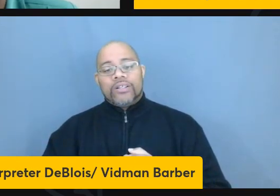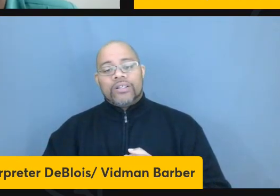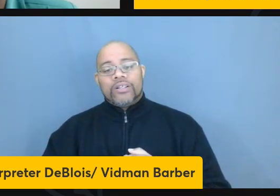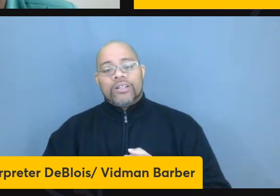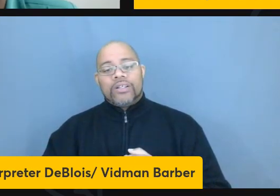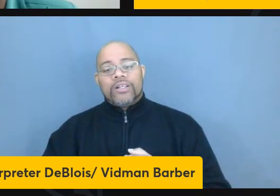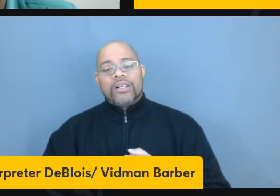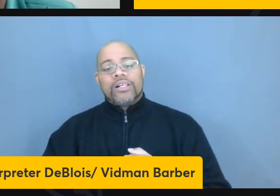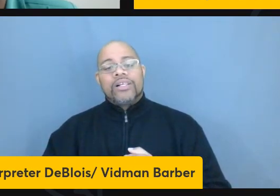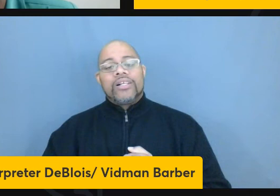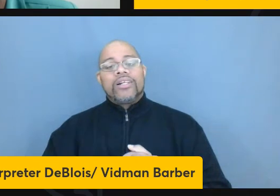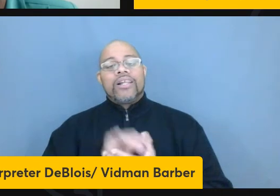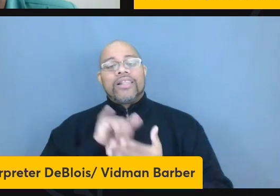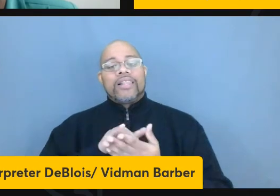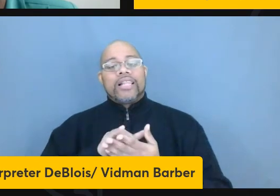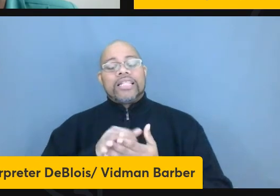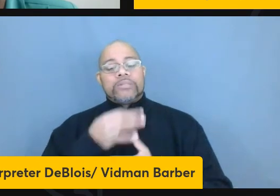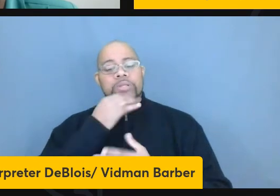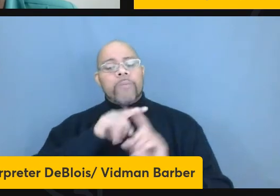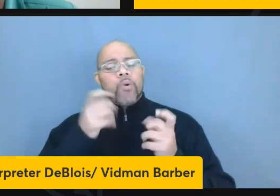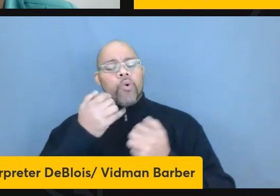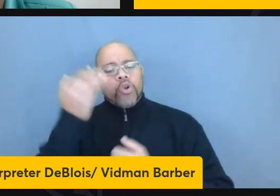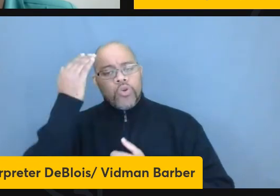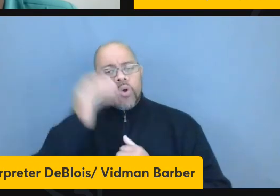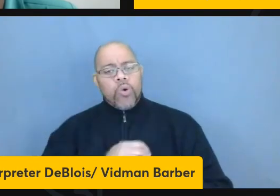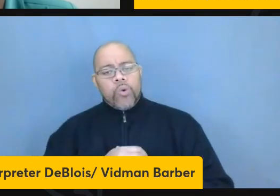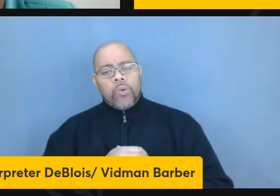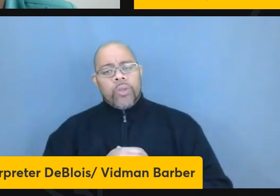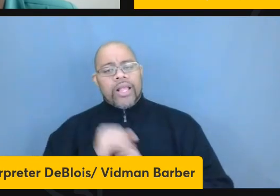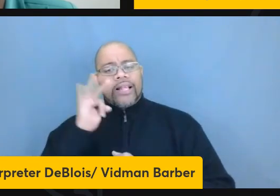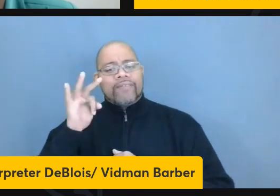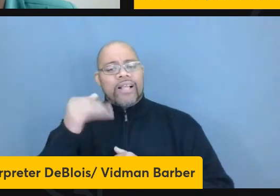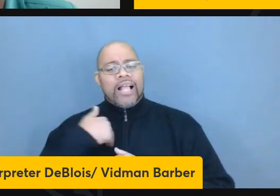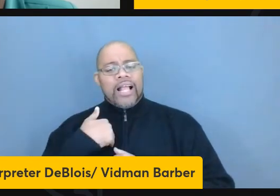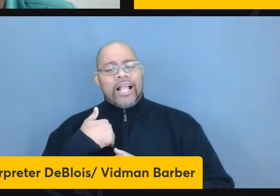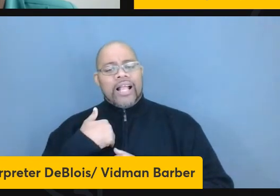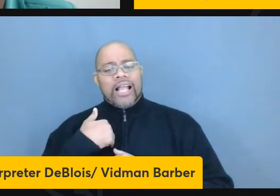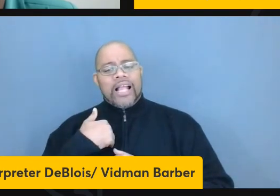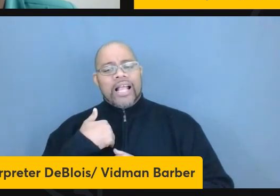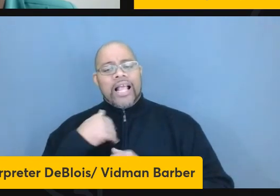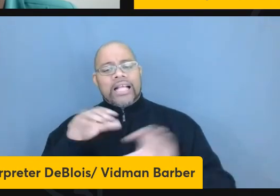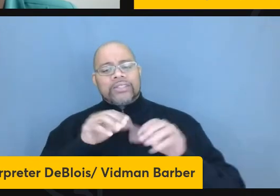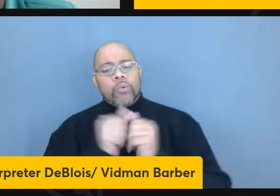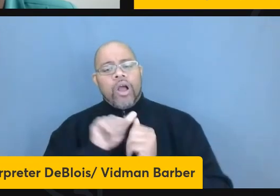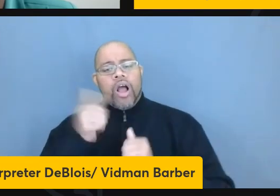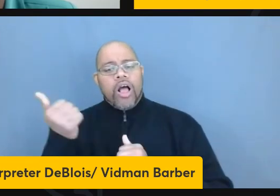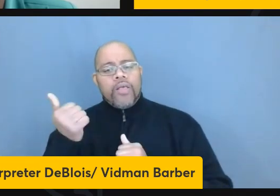the software expertise, but they want to know if there was closely activities with other plasmodium species.